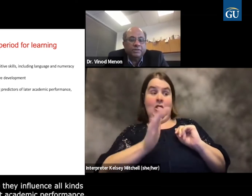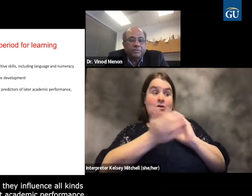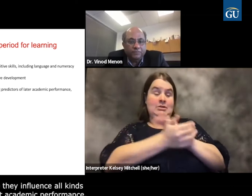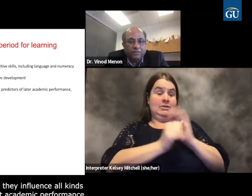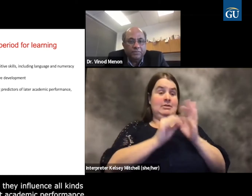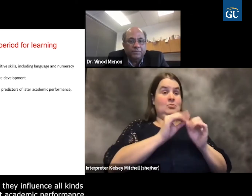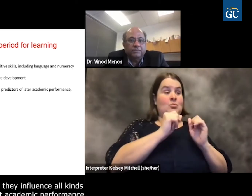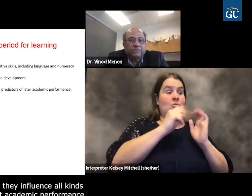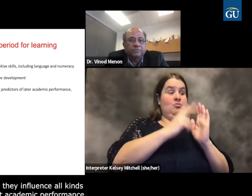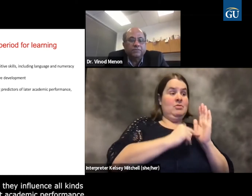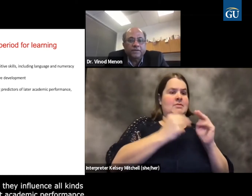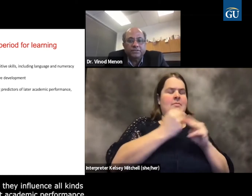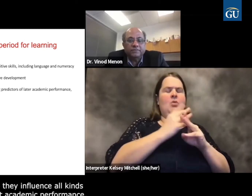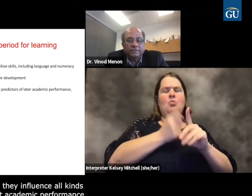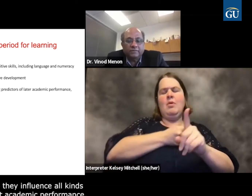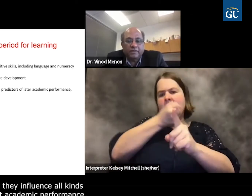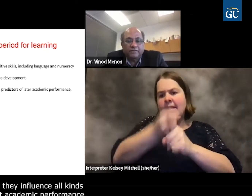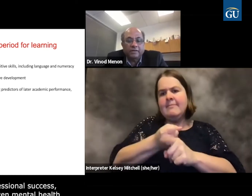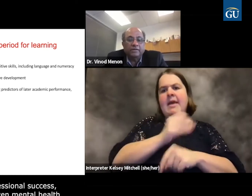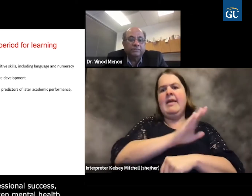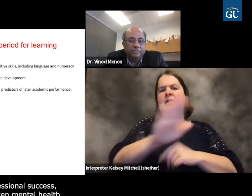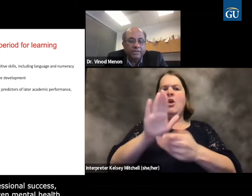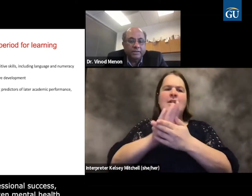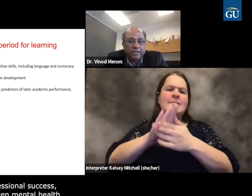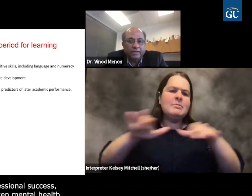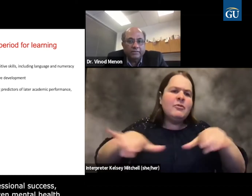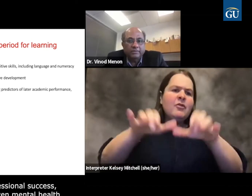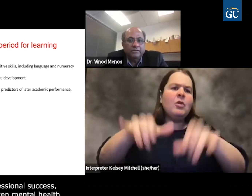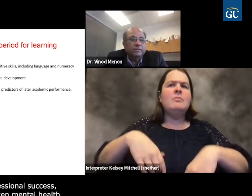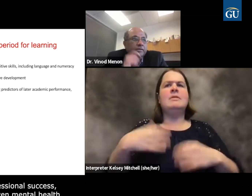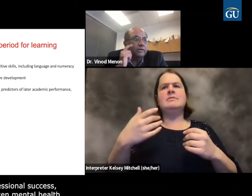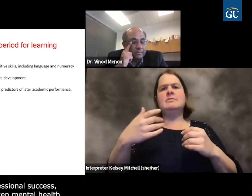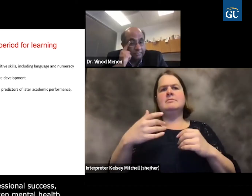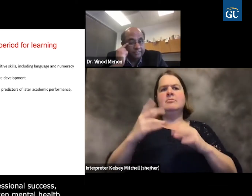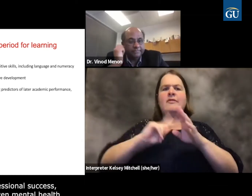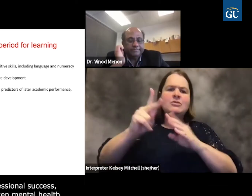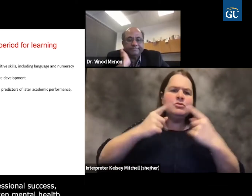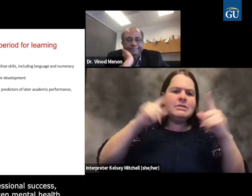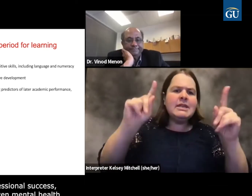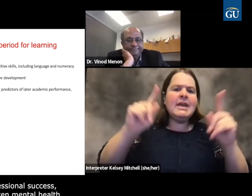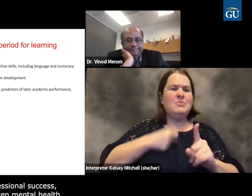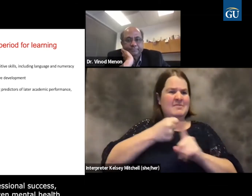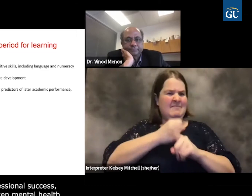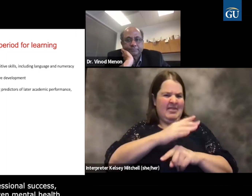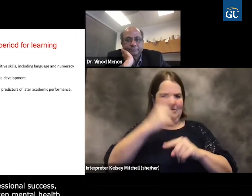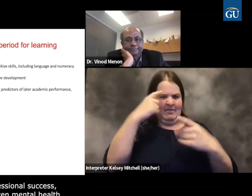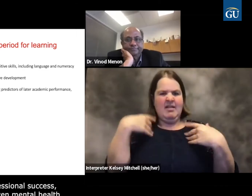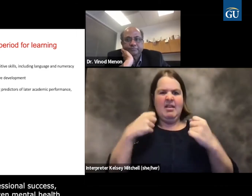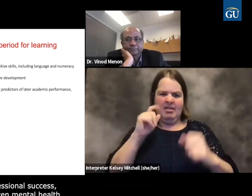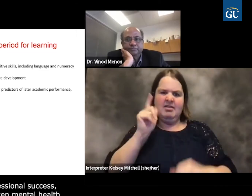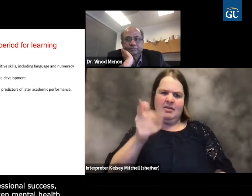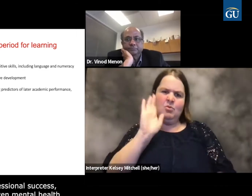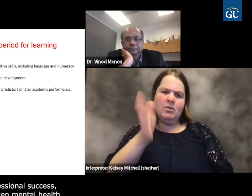subsequent academic performance professional success and even mental health